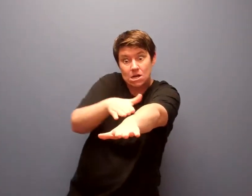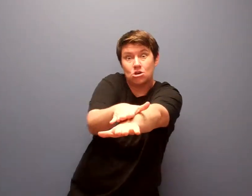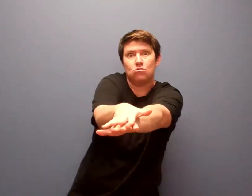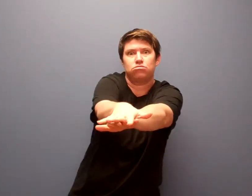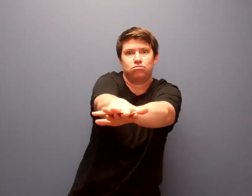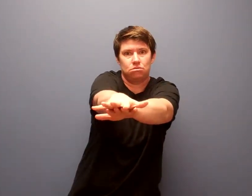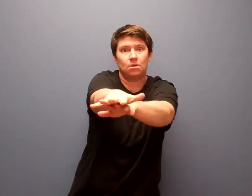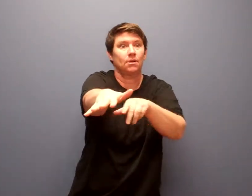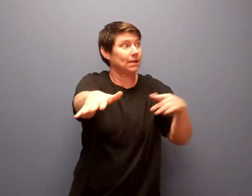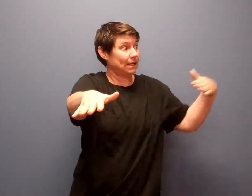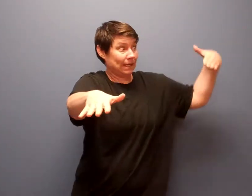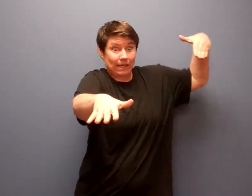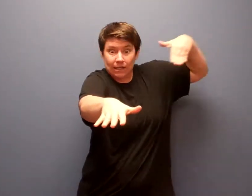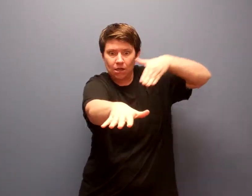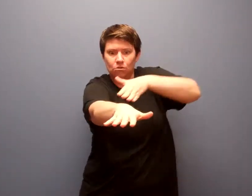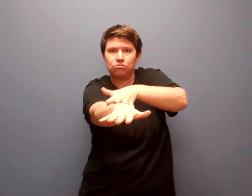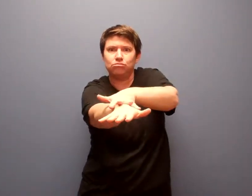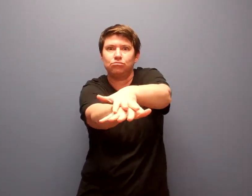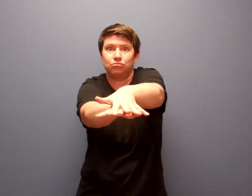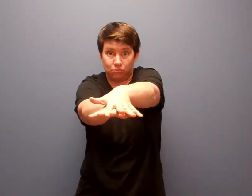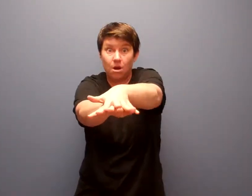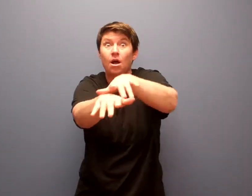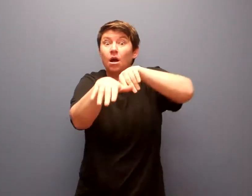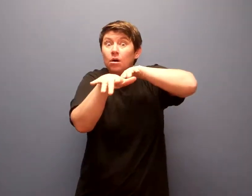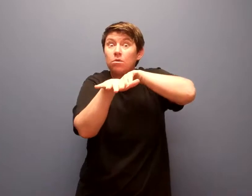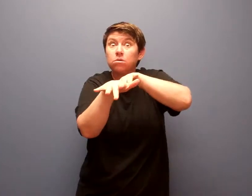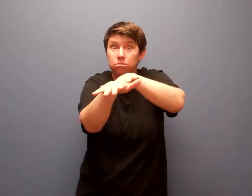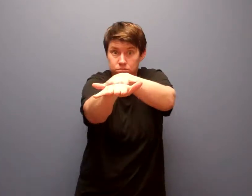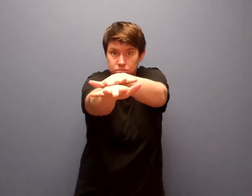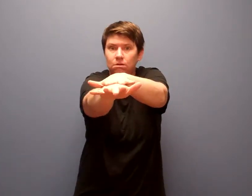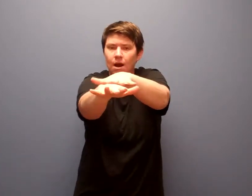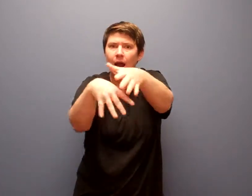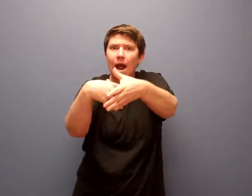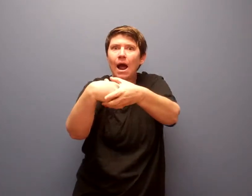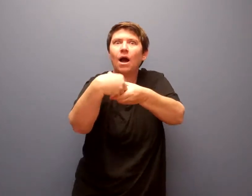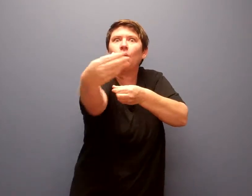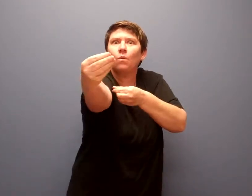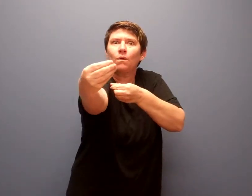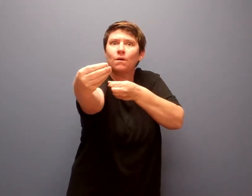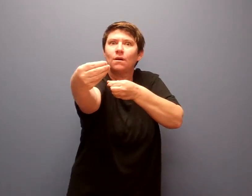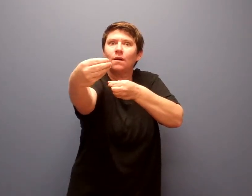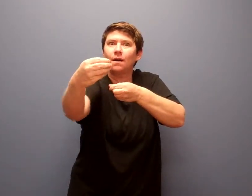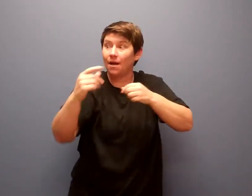Again, the original two rivers are giving input of water to the main river